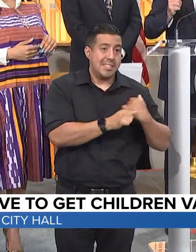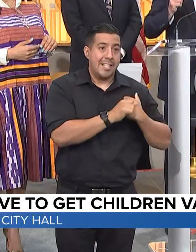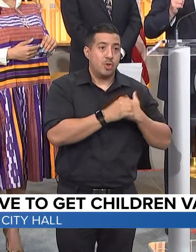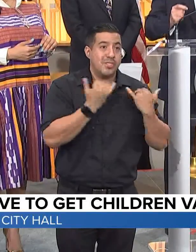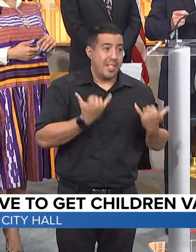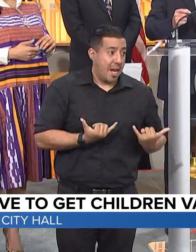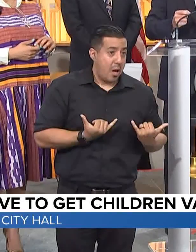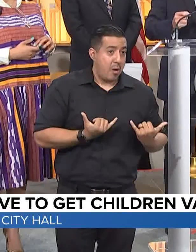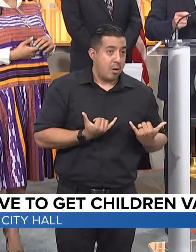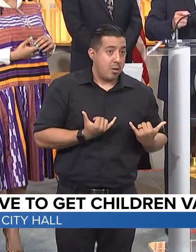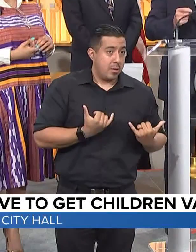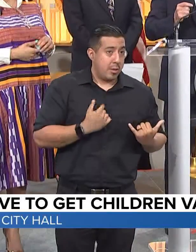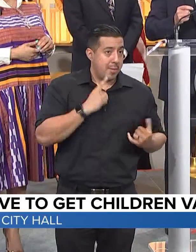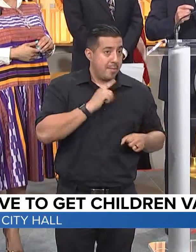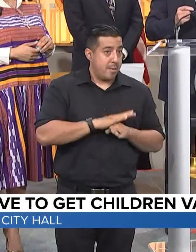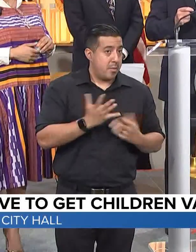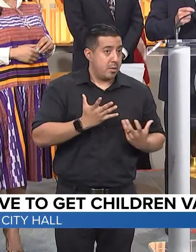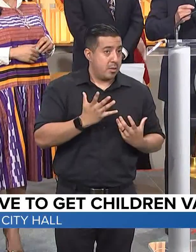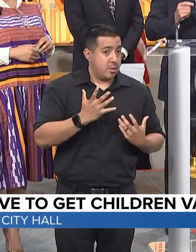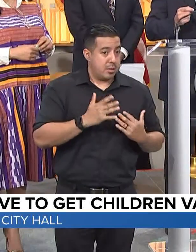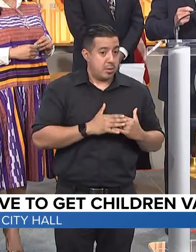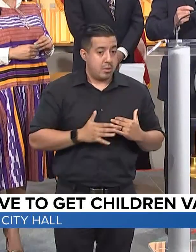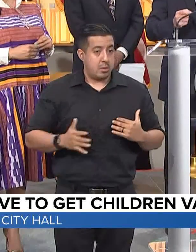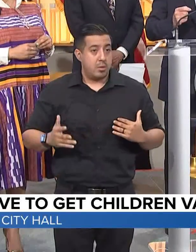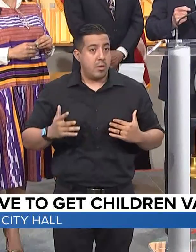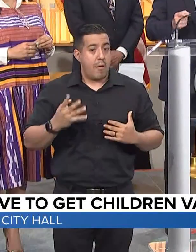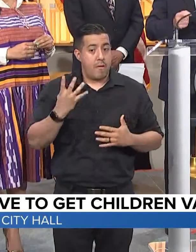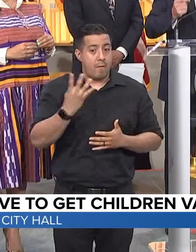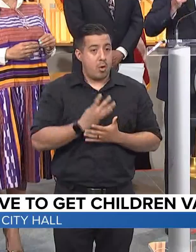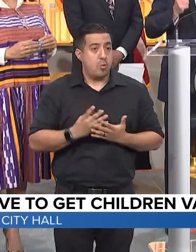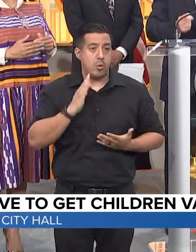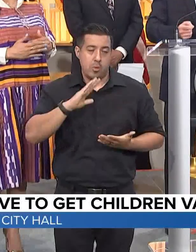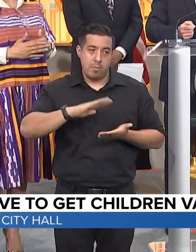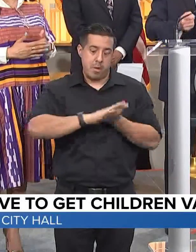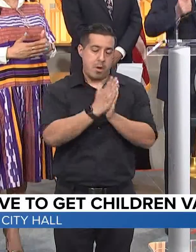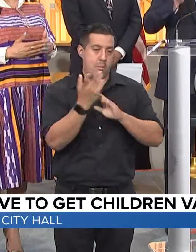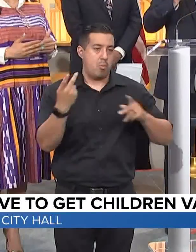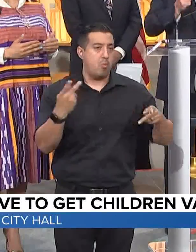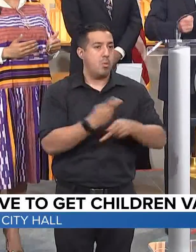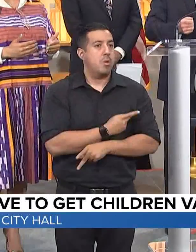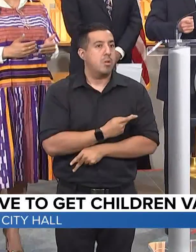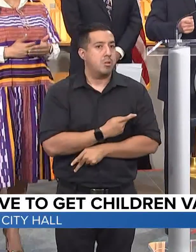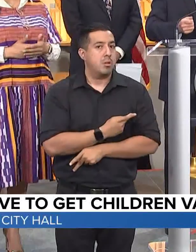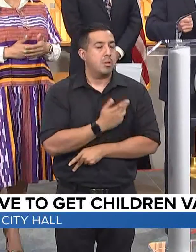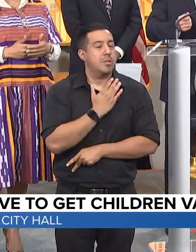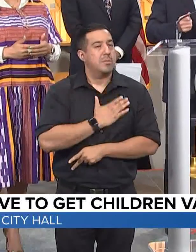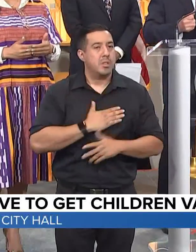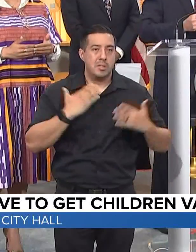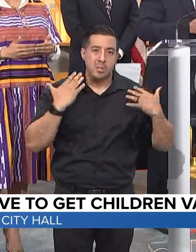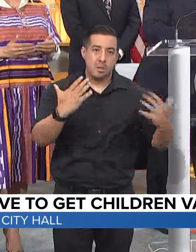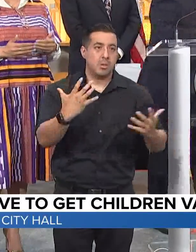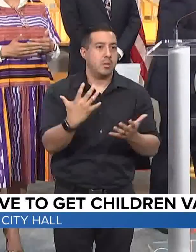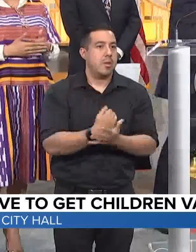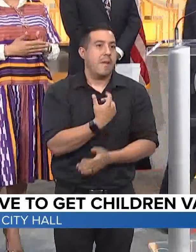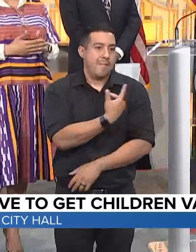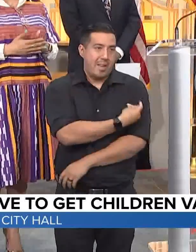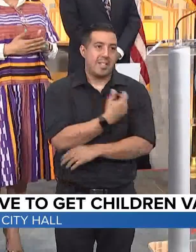I can pretty much guarantee you is only going to worsen over the next four weeks, so please get vaccinated.